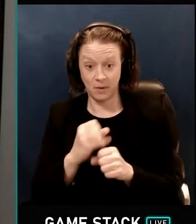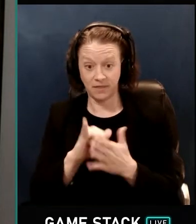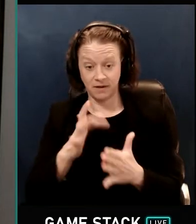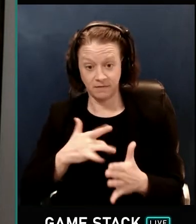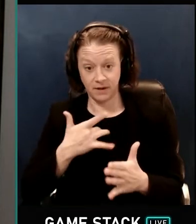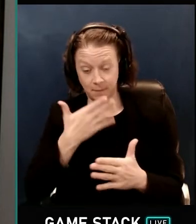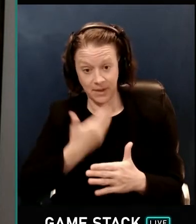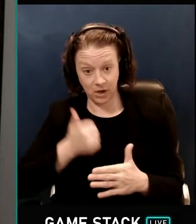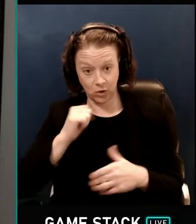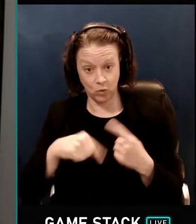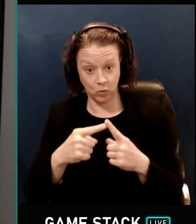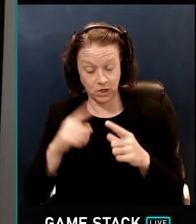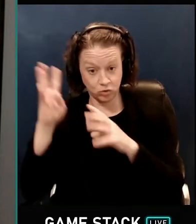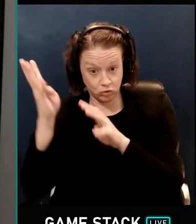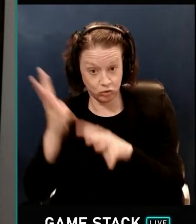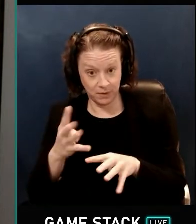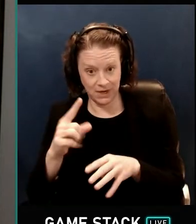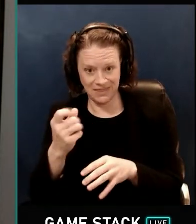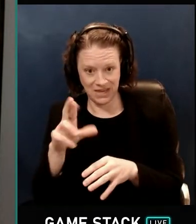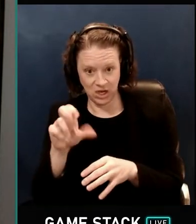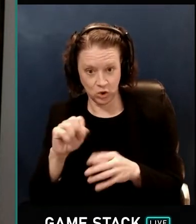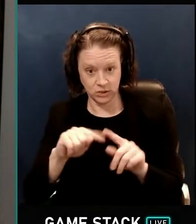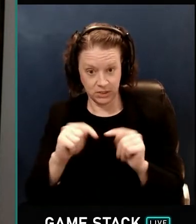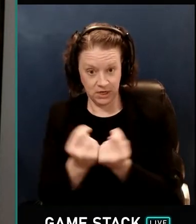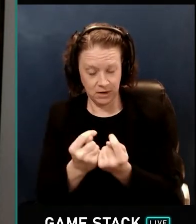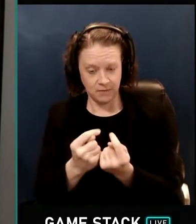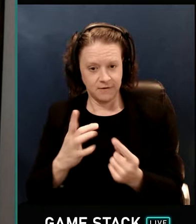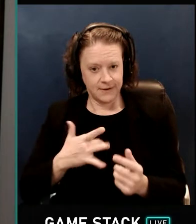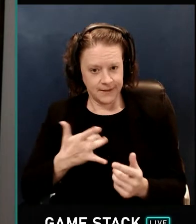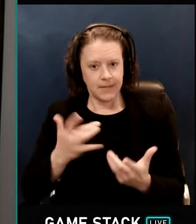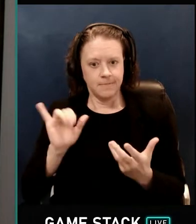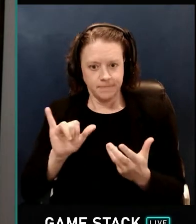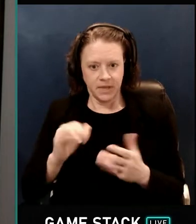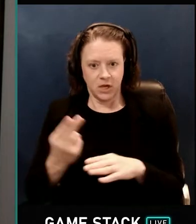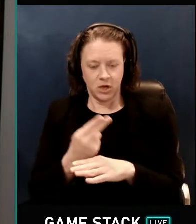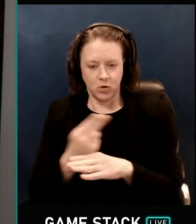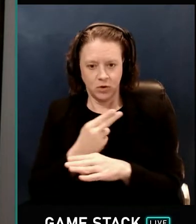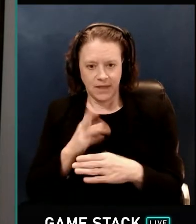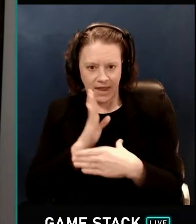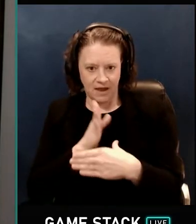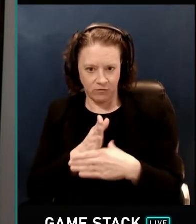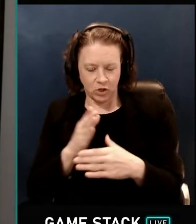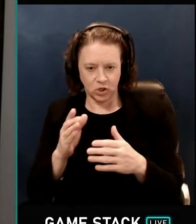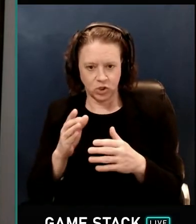Gears team found that using average latency to one reaction window to get an active reload, made the game